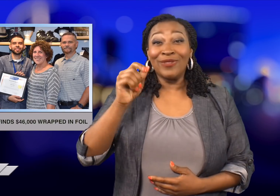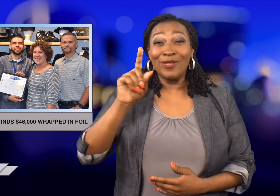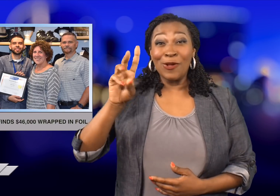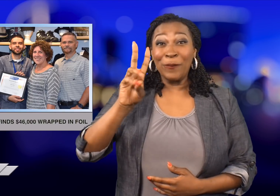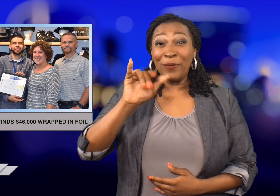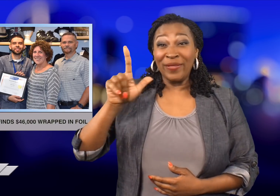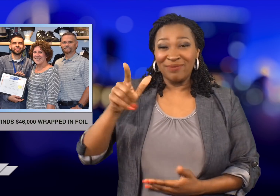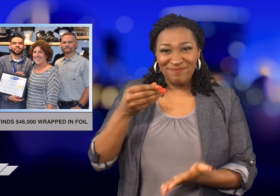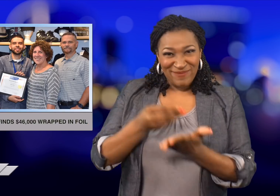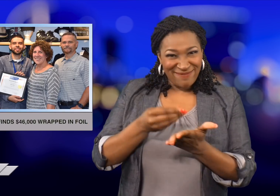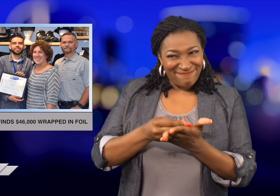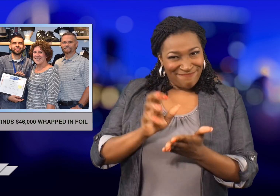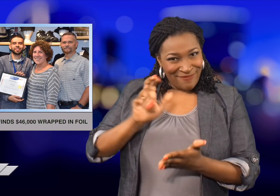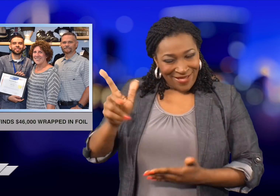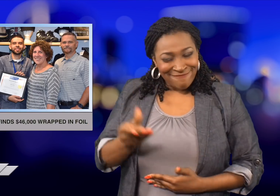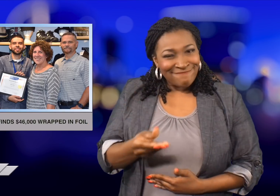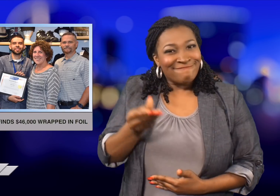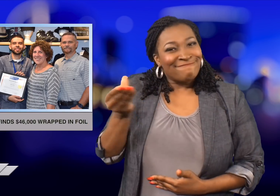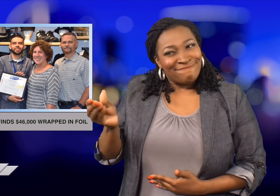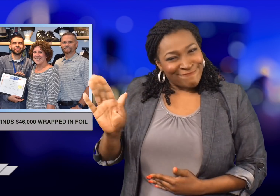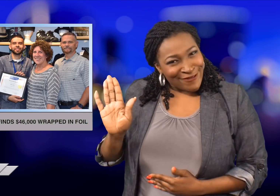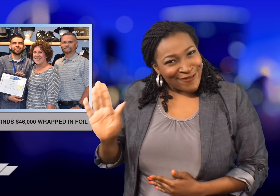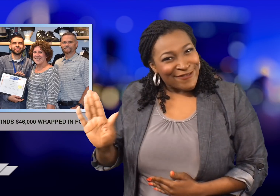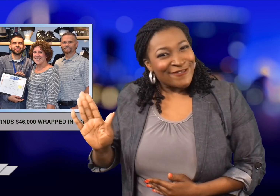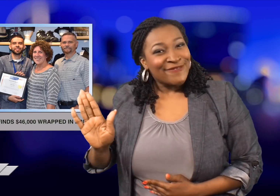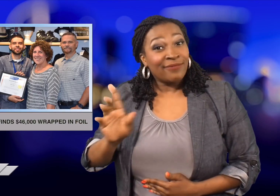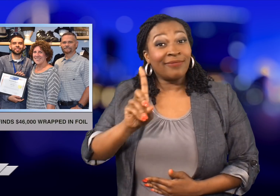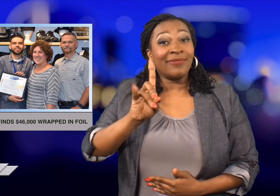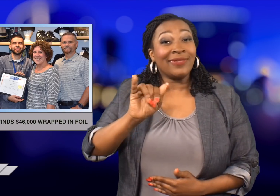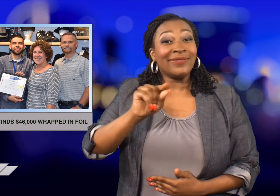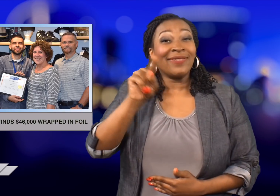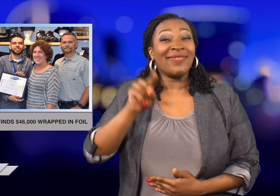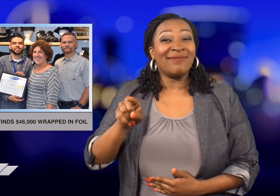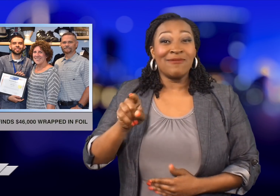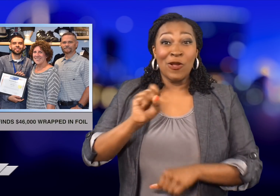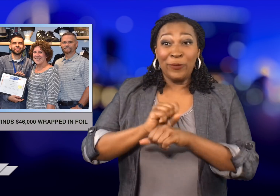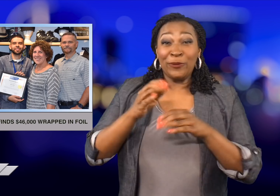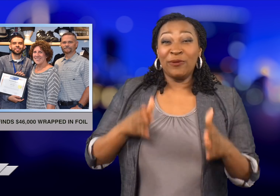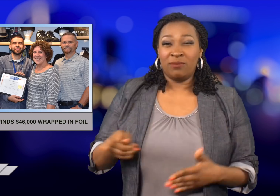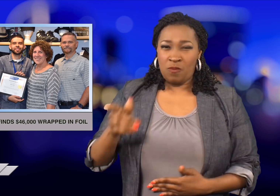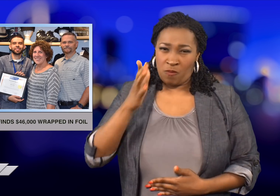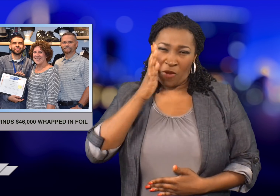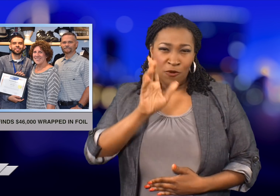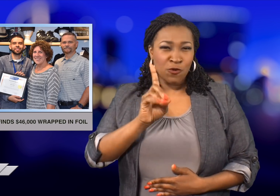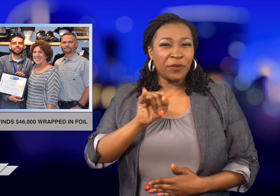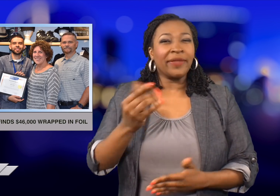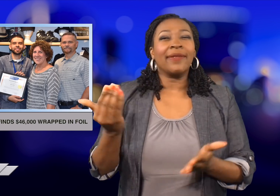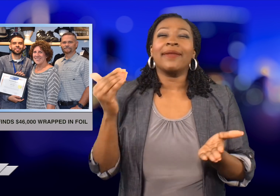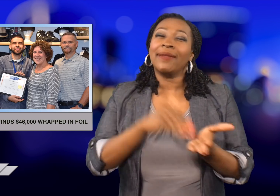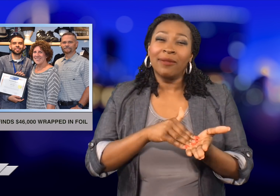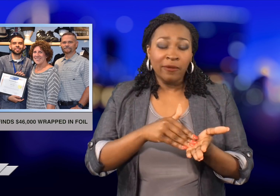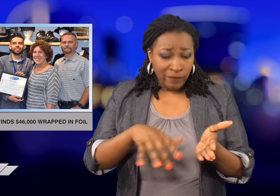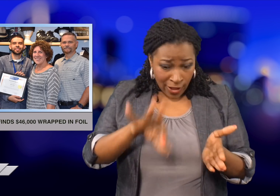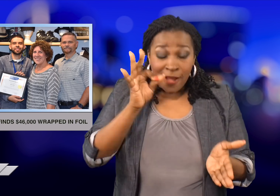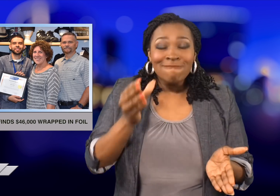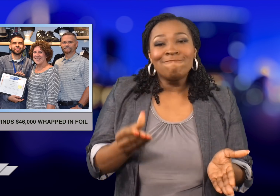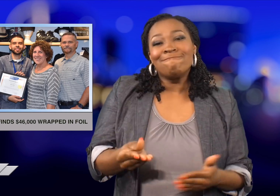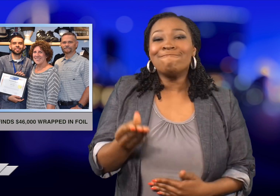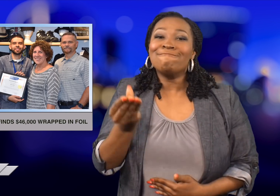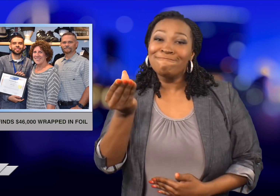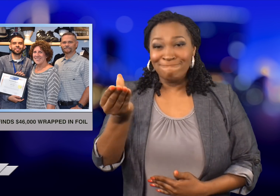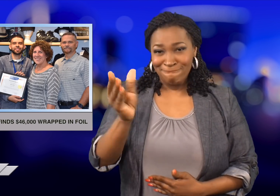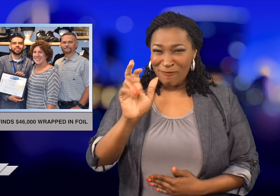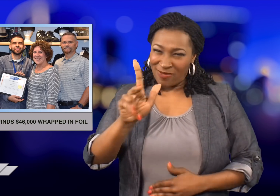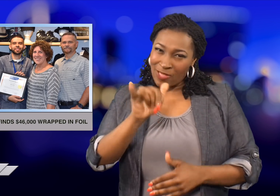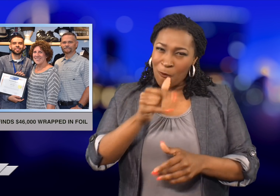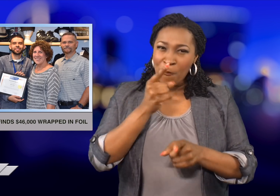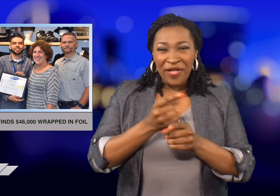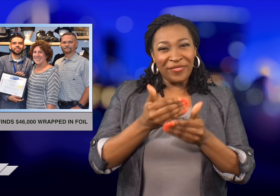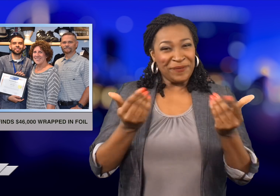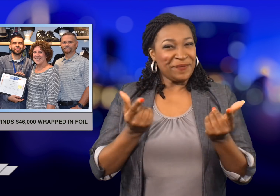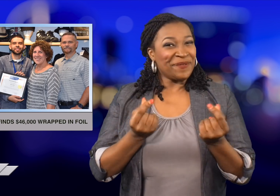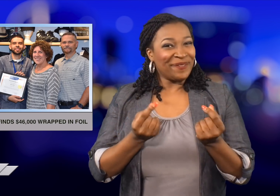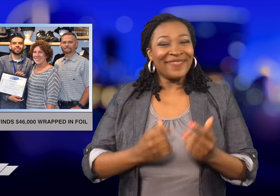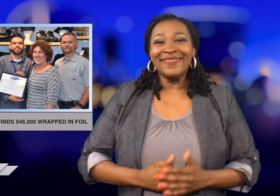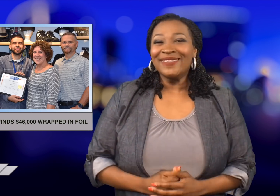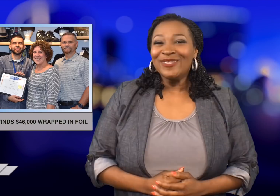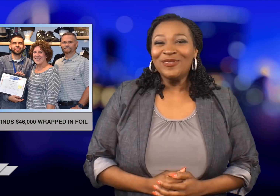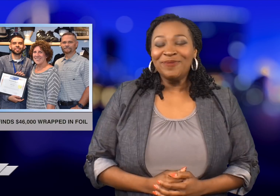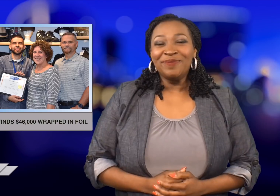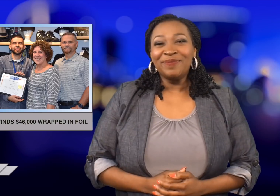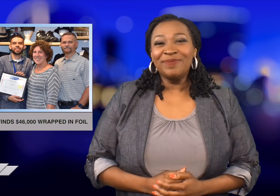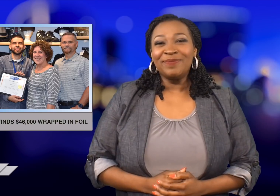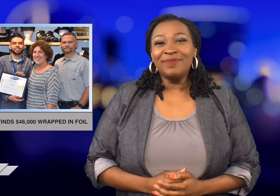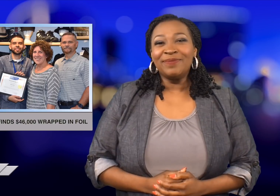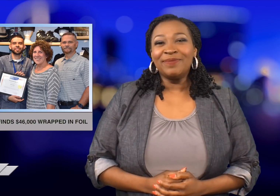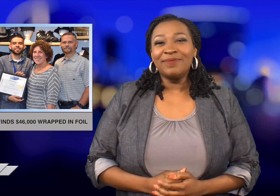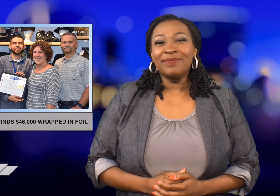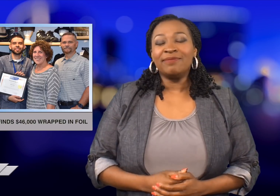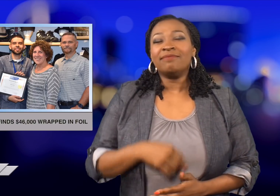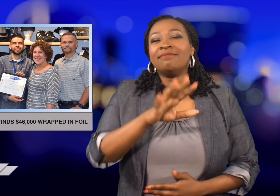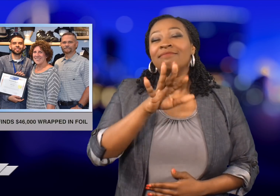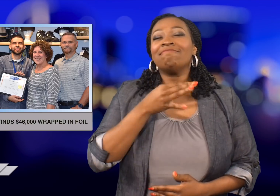Goodwill returned the money and Diaz said he do it again because it was the right thing to do.